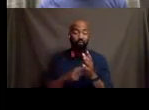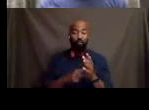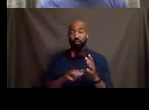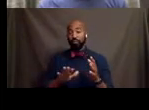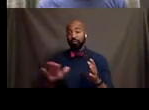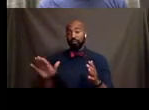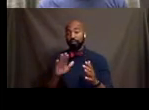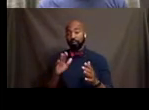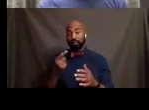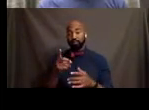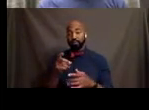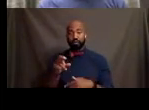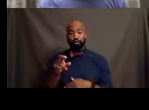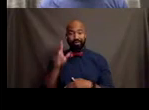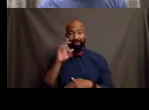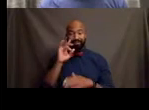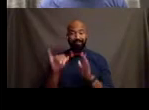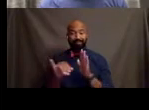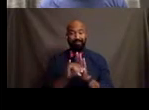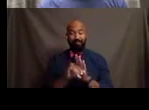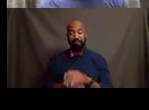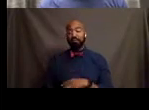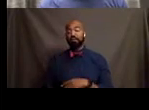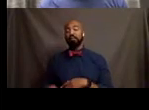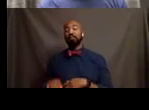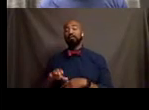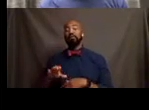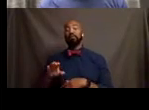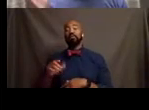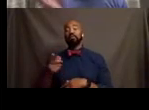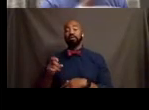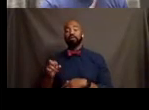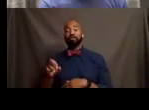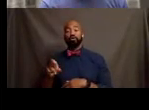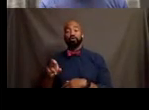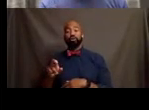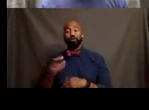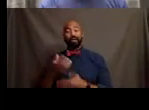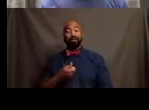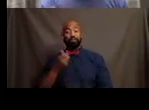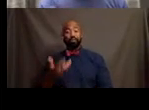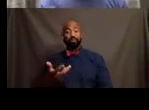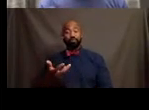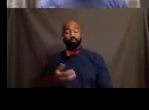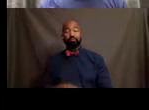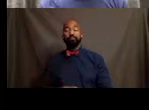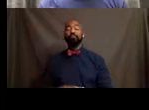And then be ready to ask questions, I think that's also really important, and we need to carve out time, sorry, we need to carve out some time